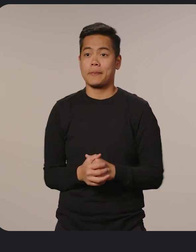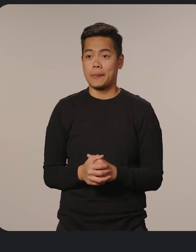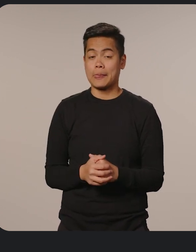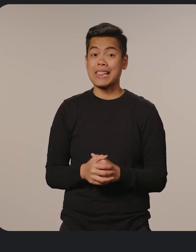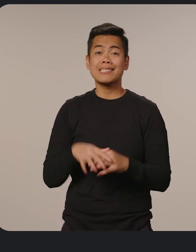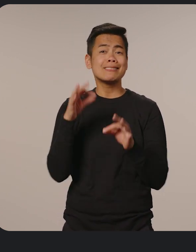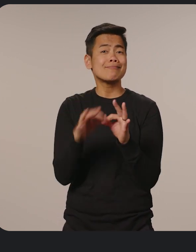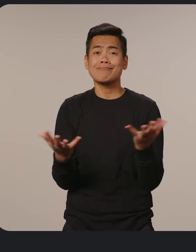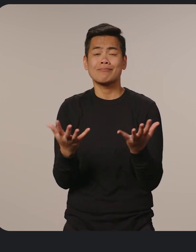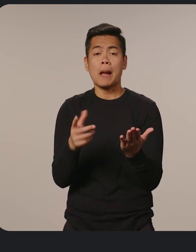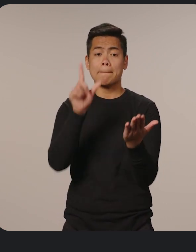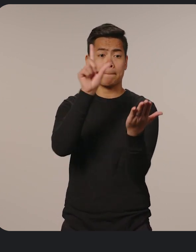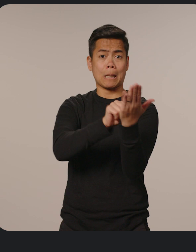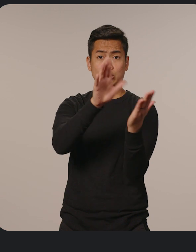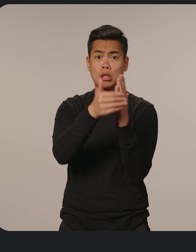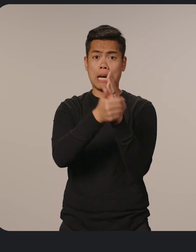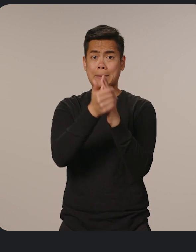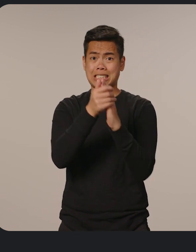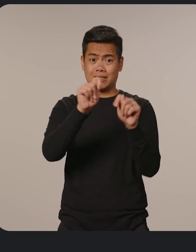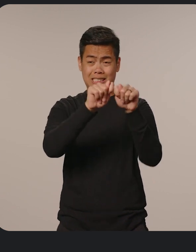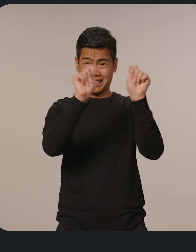be shown to users within the Google Home app